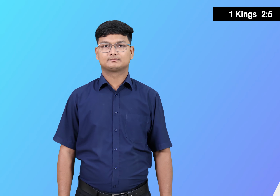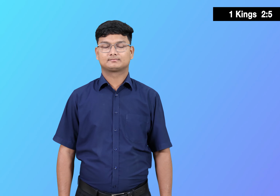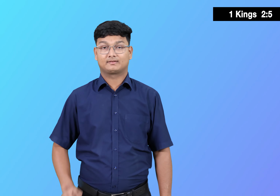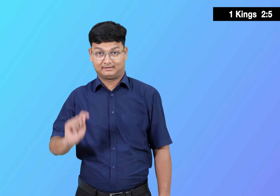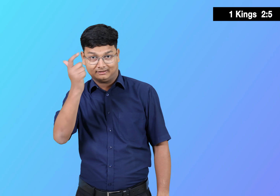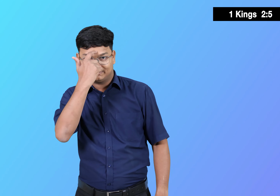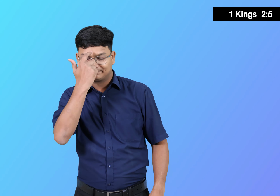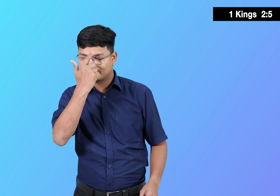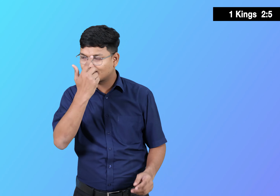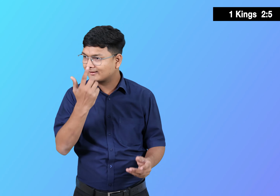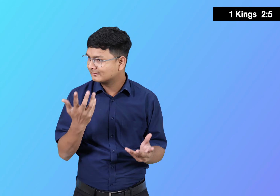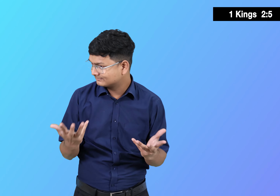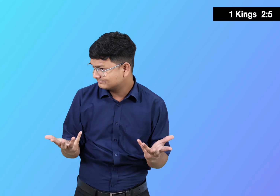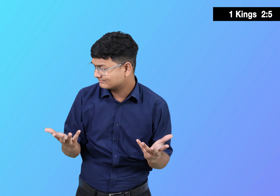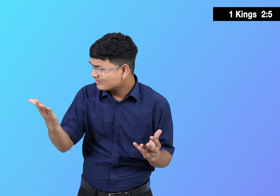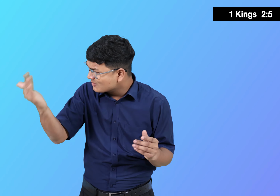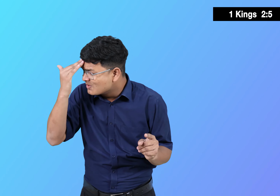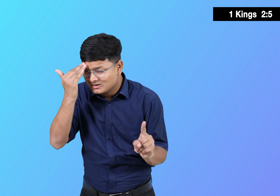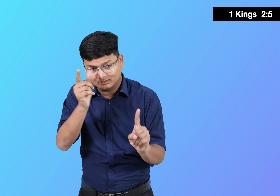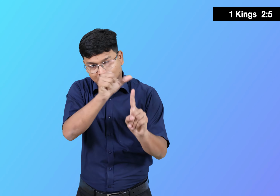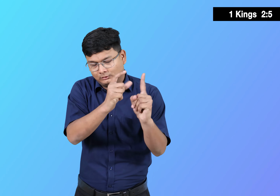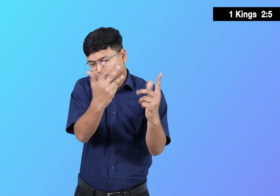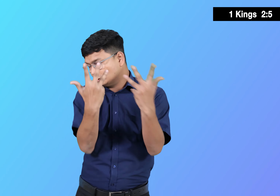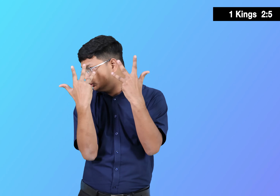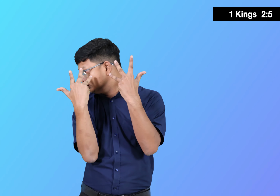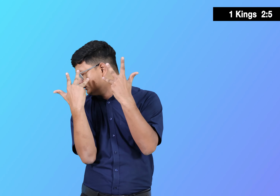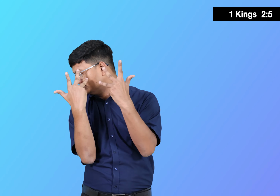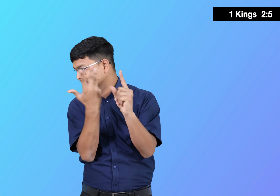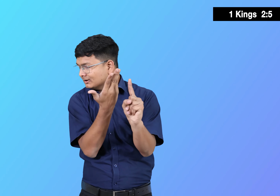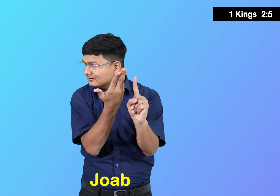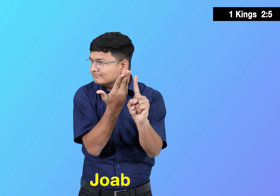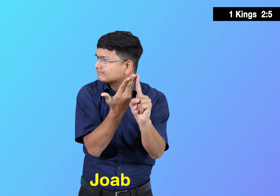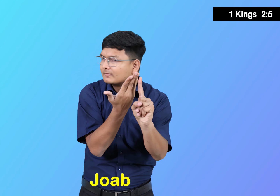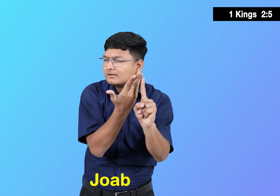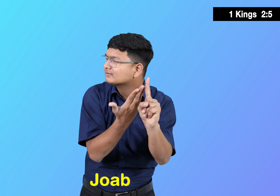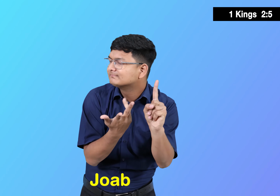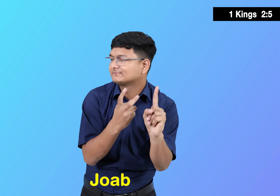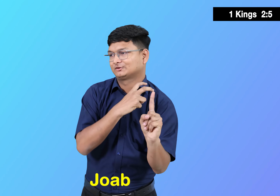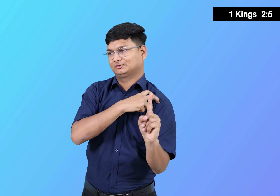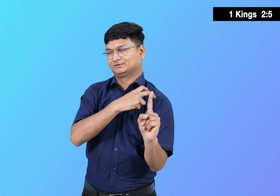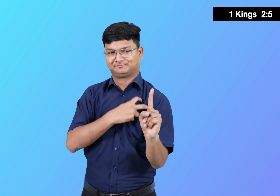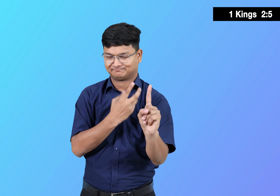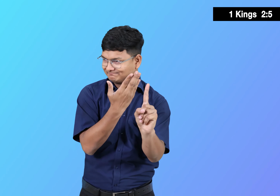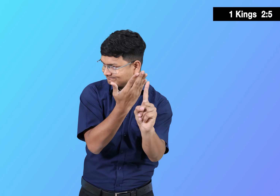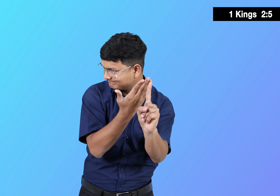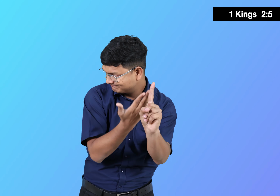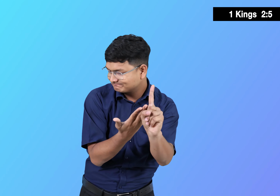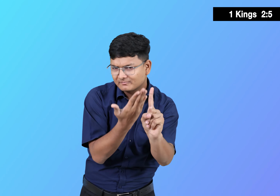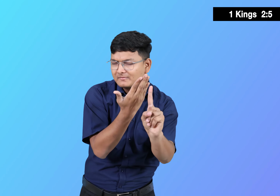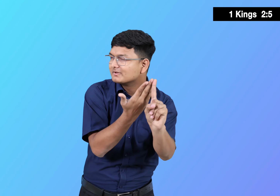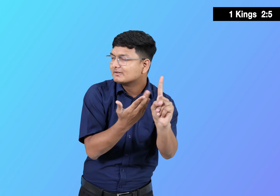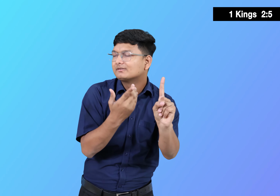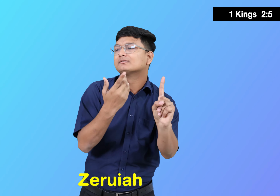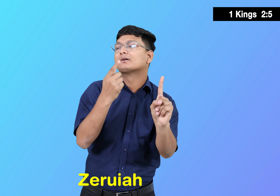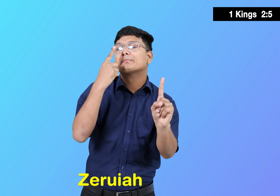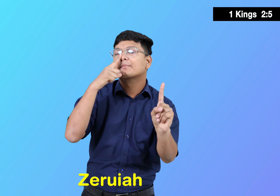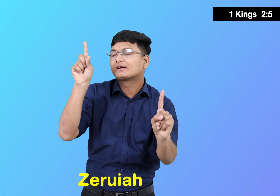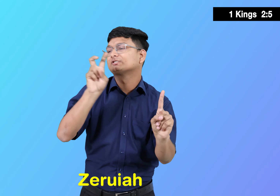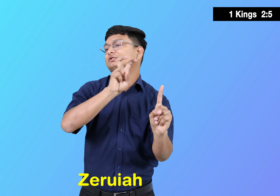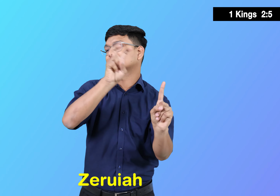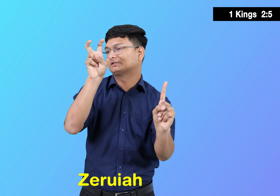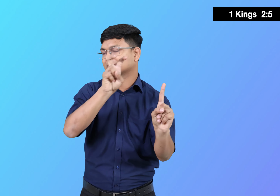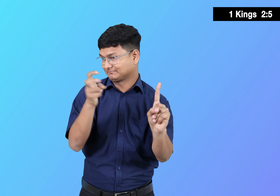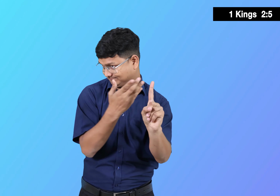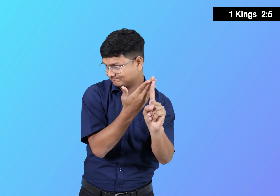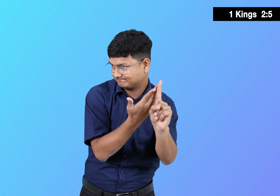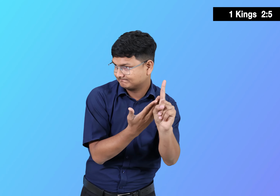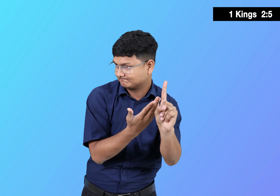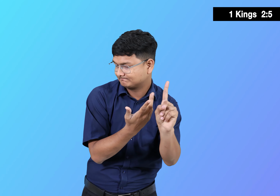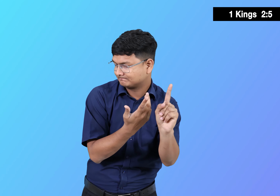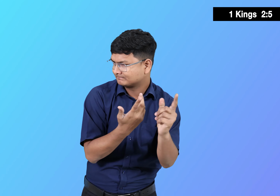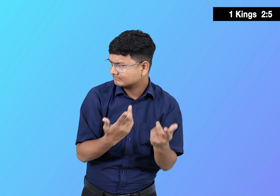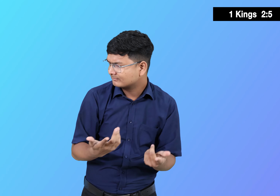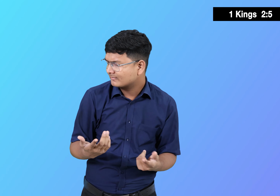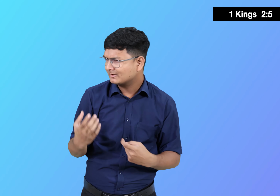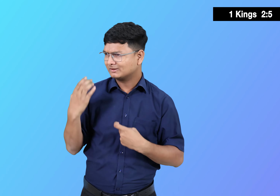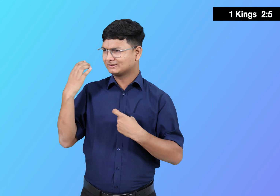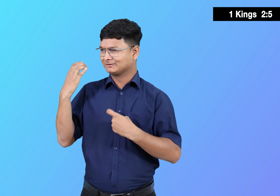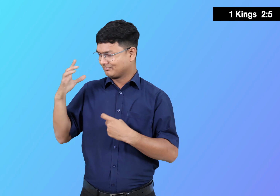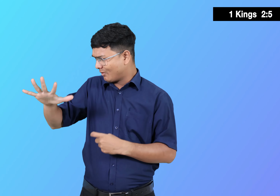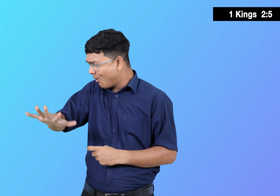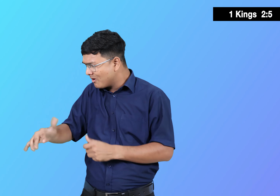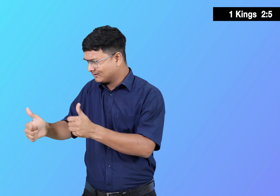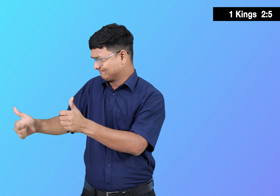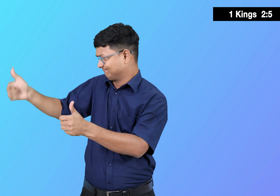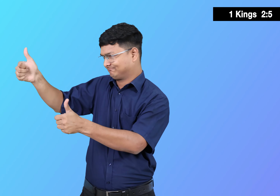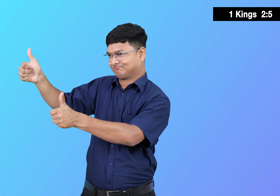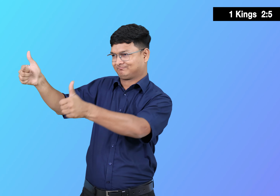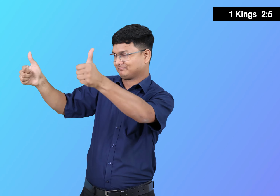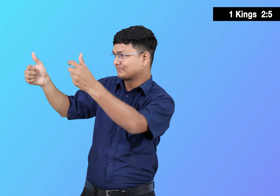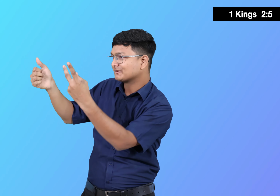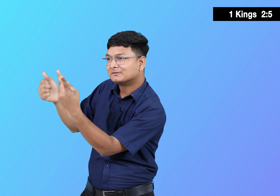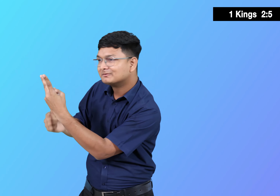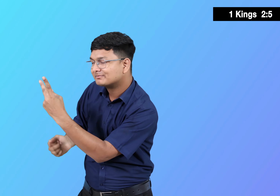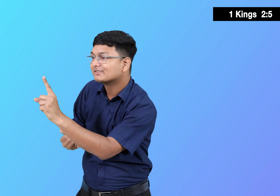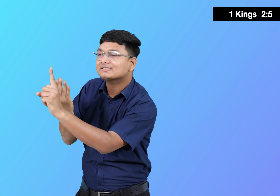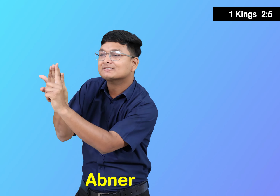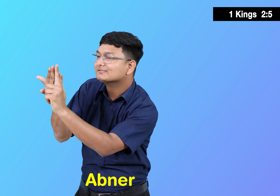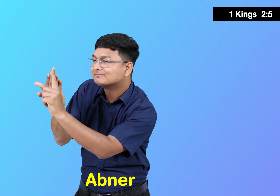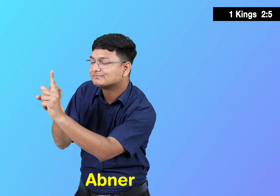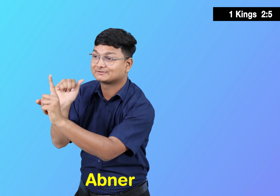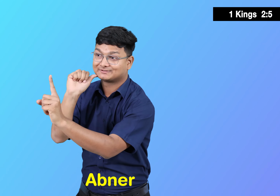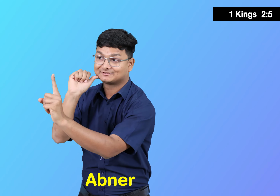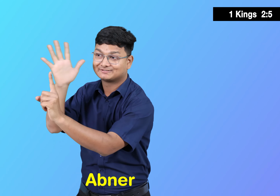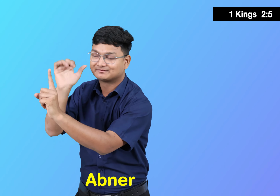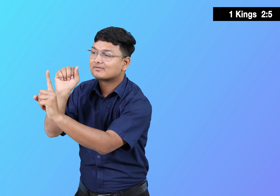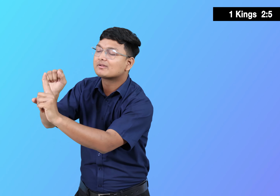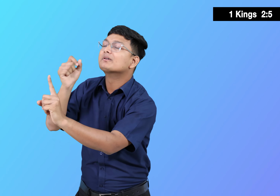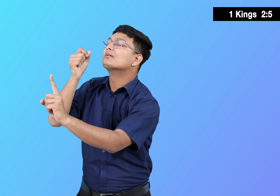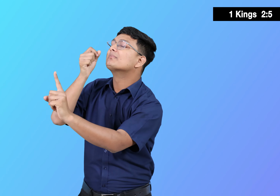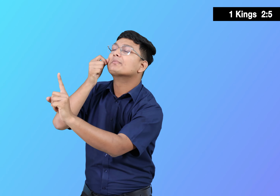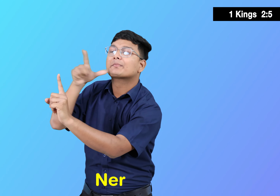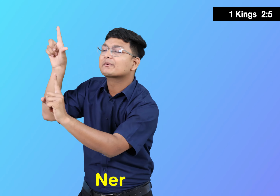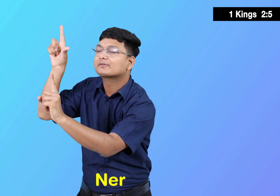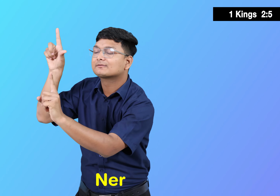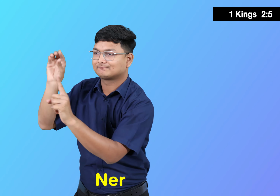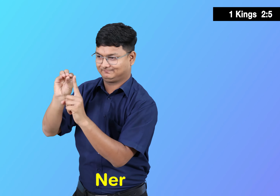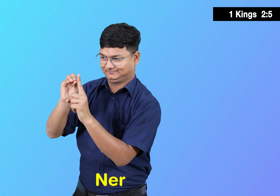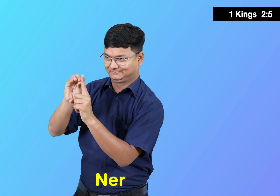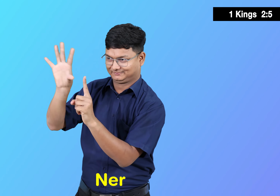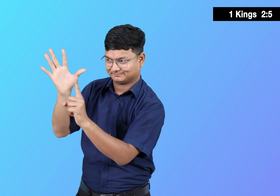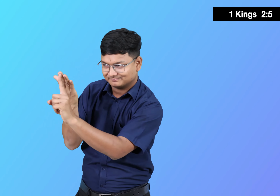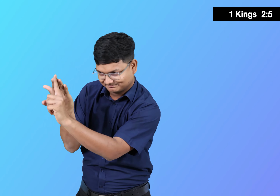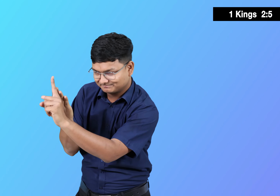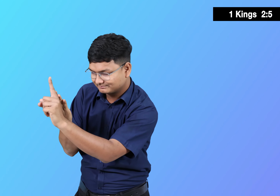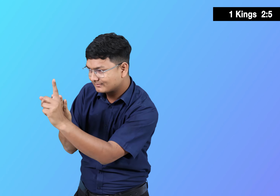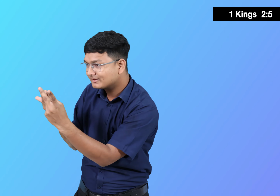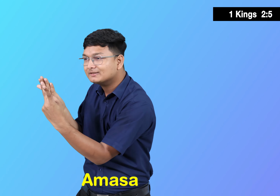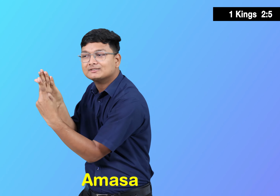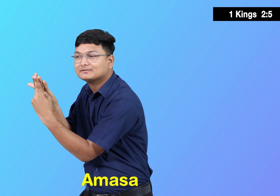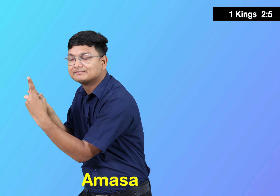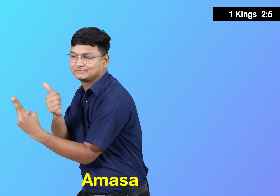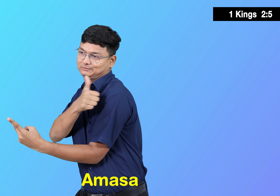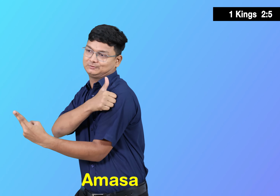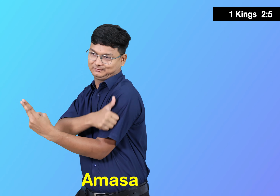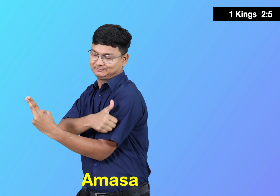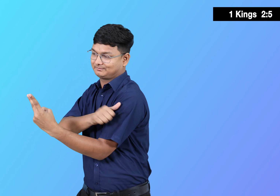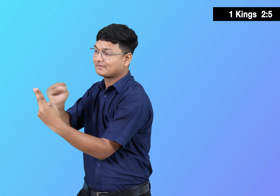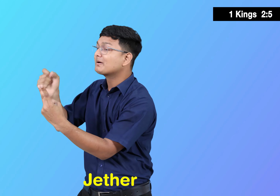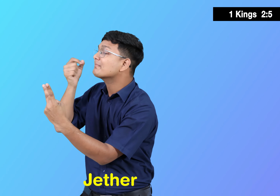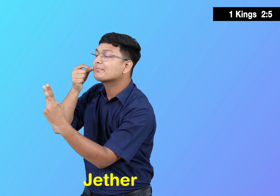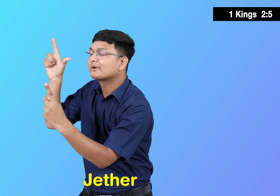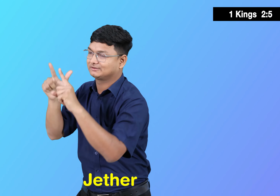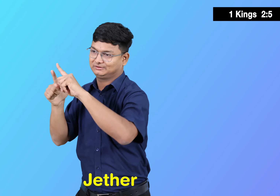David also said, “You know the trouble that Joab son of Zeruiah caused me. He killed two of the commanders of Israel’s army, Abner son of Ner and Amasa son of Jether.